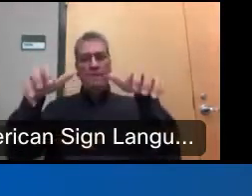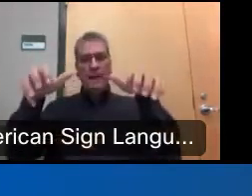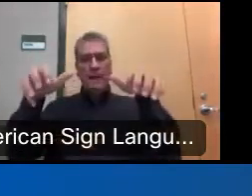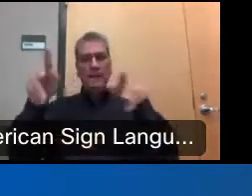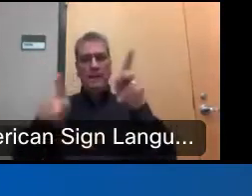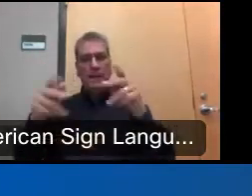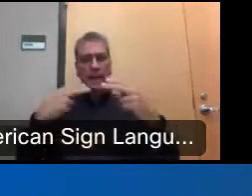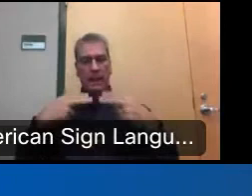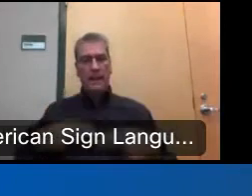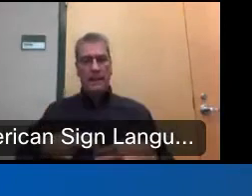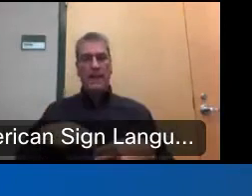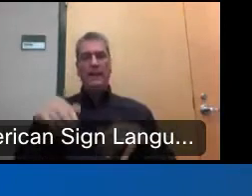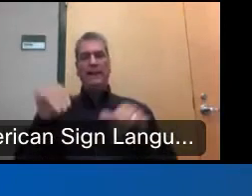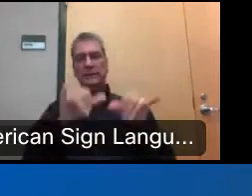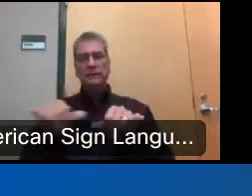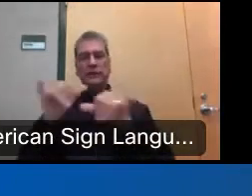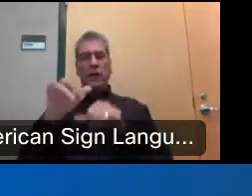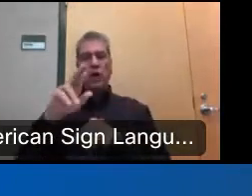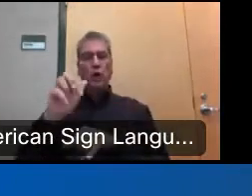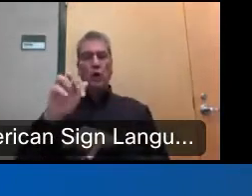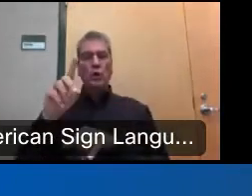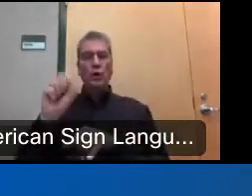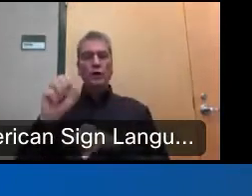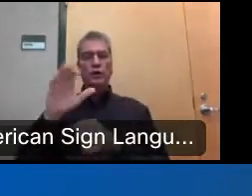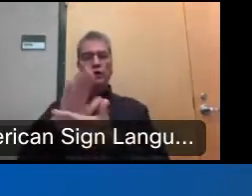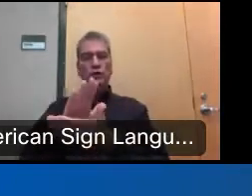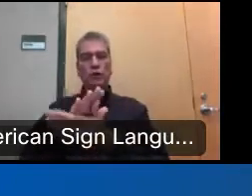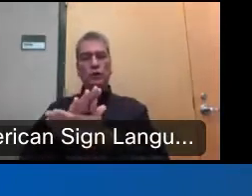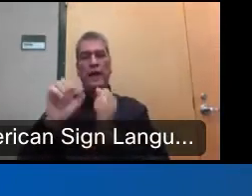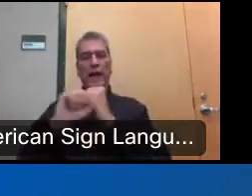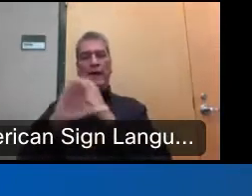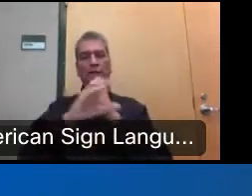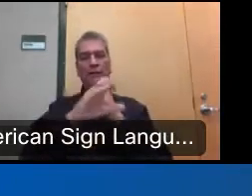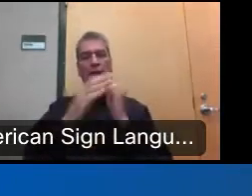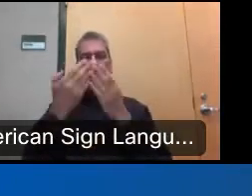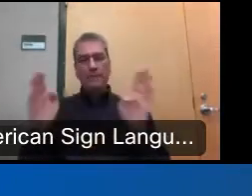and the standard Richard school of advertising and public relations. His research focuses